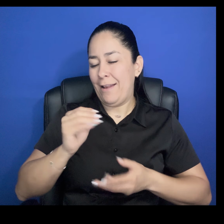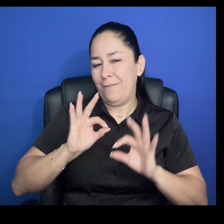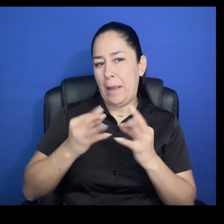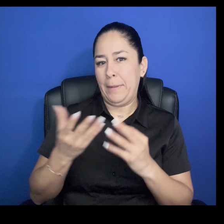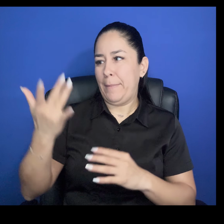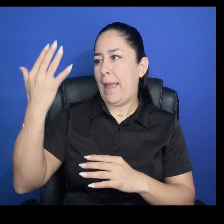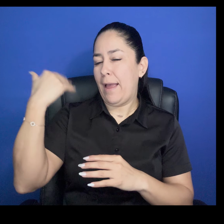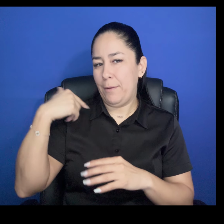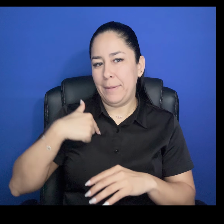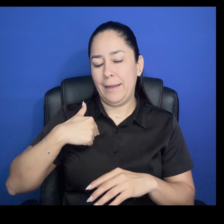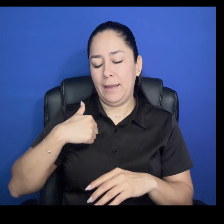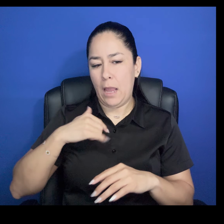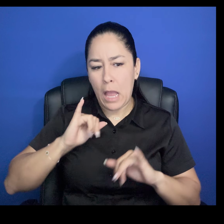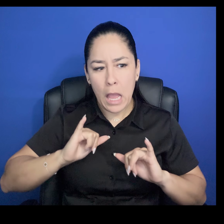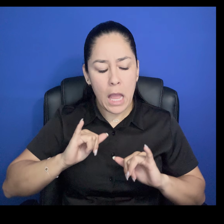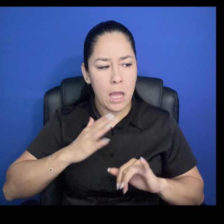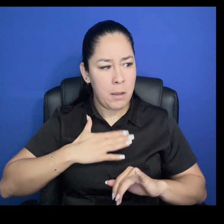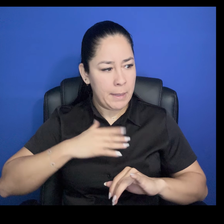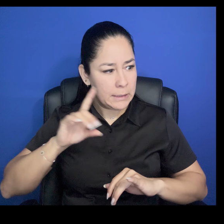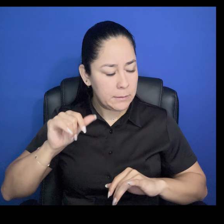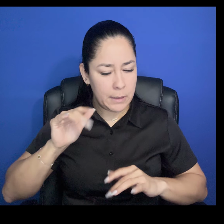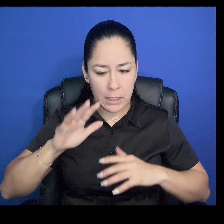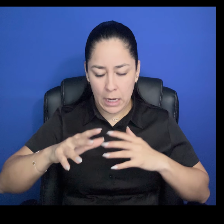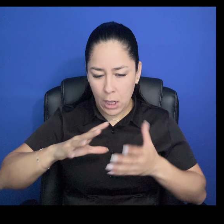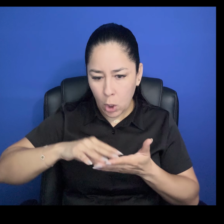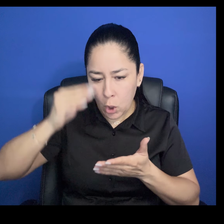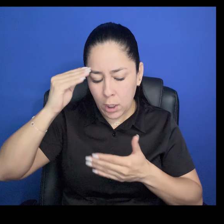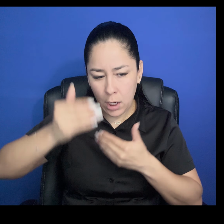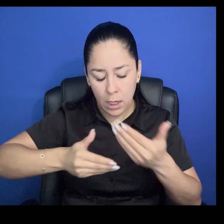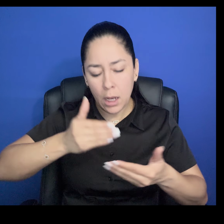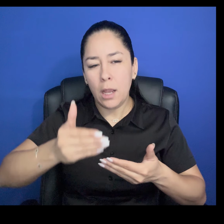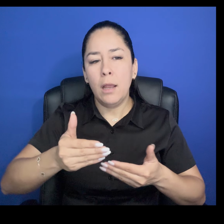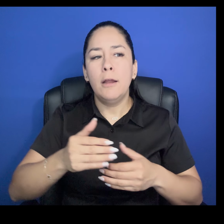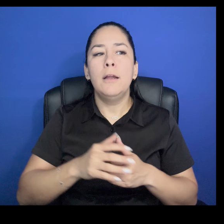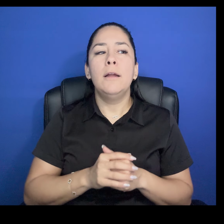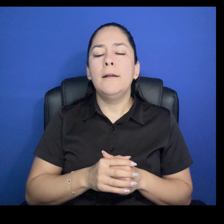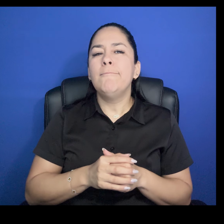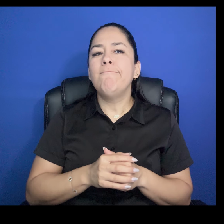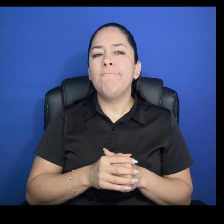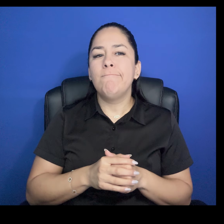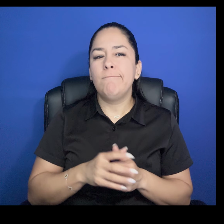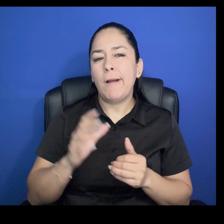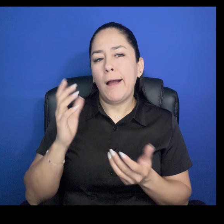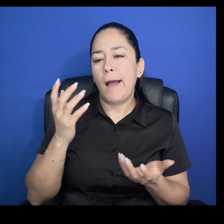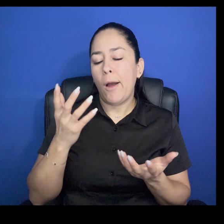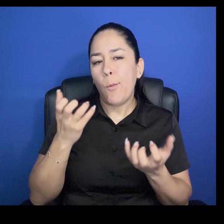And the first thing, that I really wanted the families to know is,